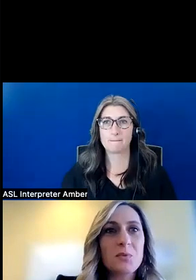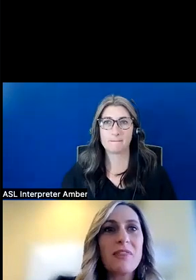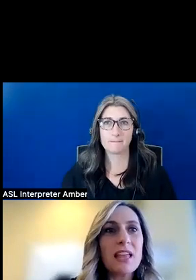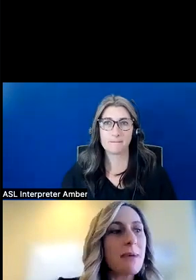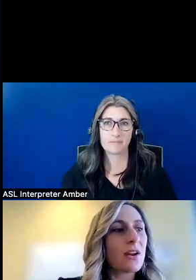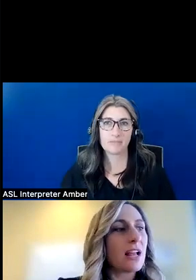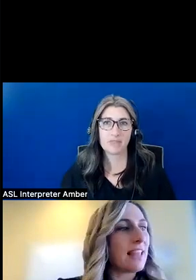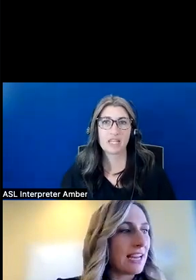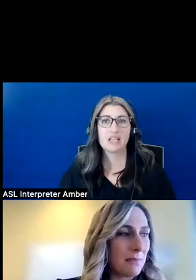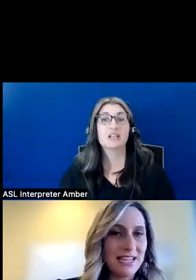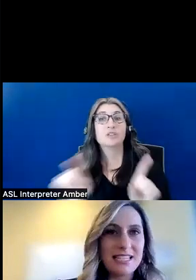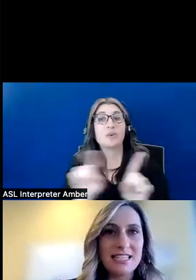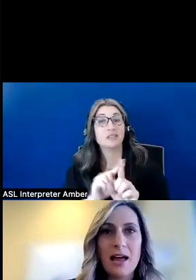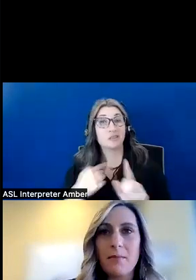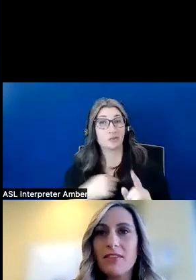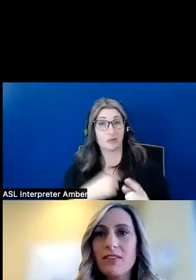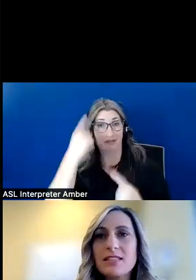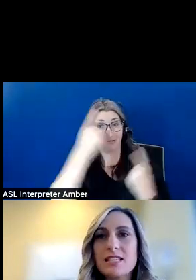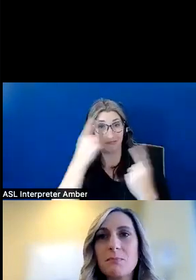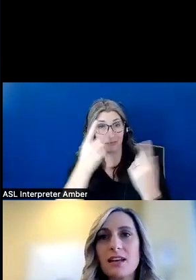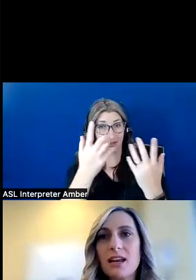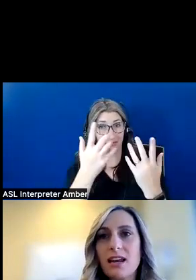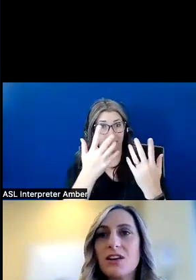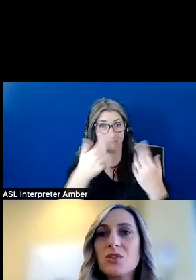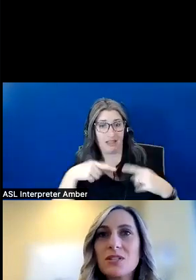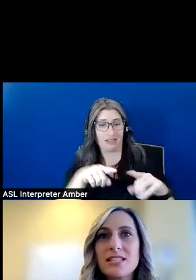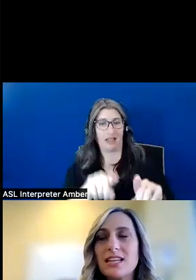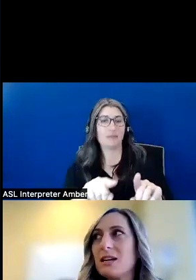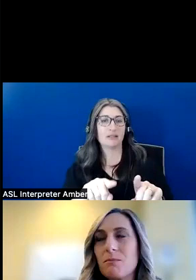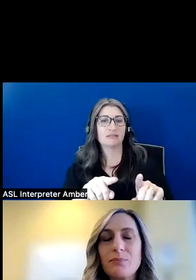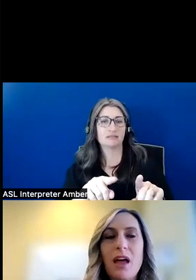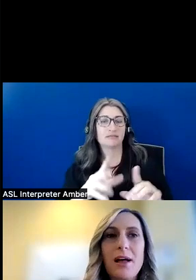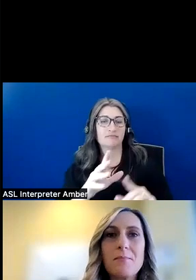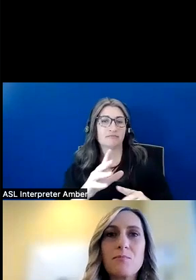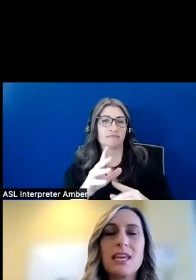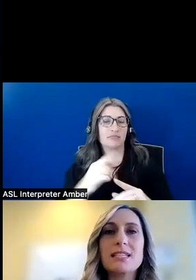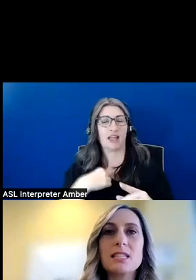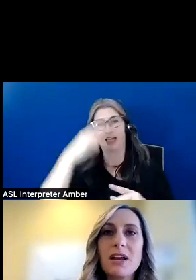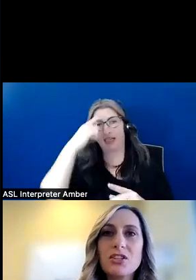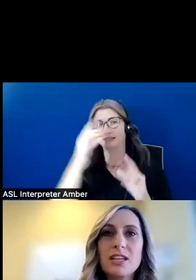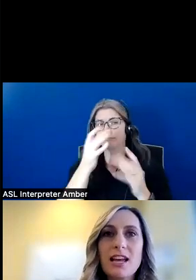As we think about alignment, I think that this has been an interesting piece, especially